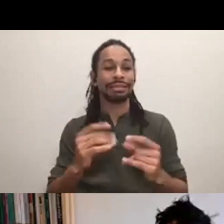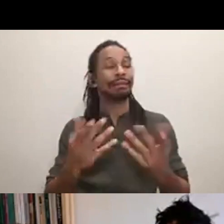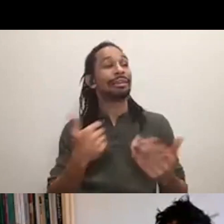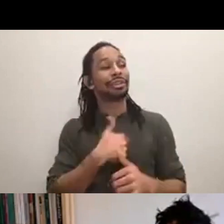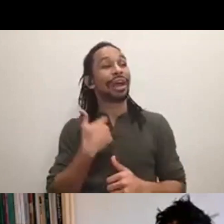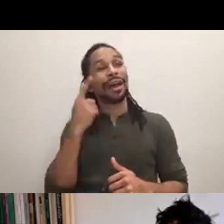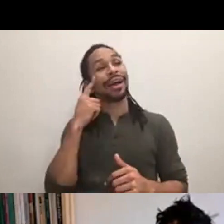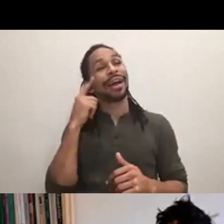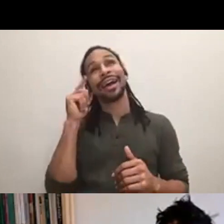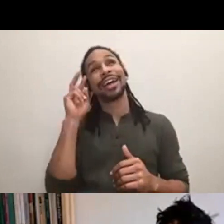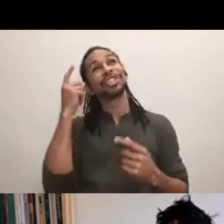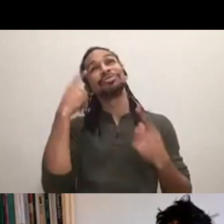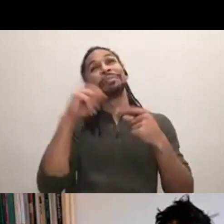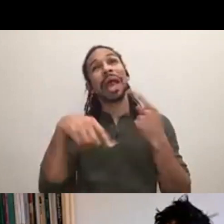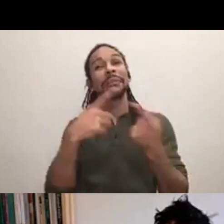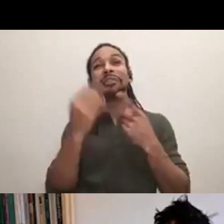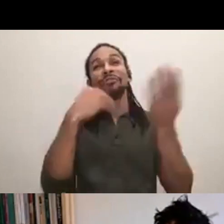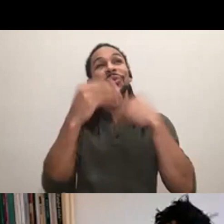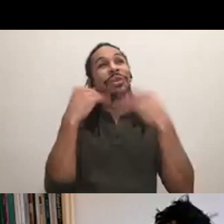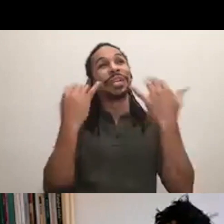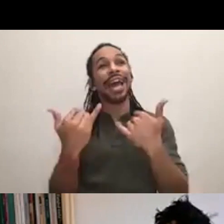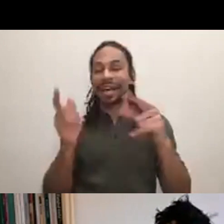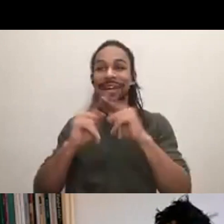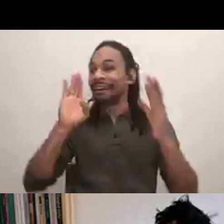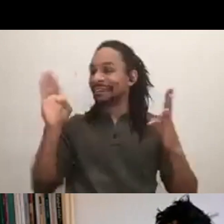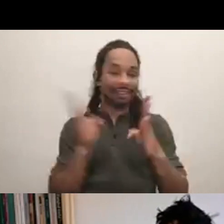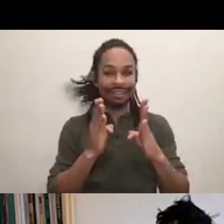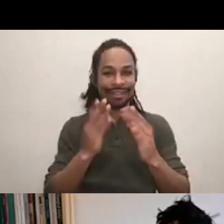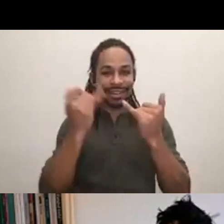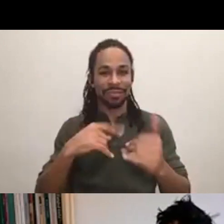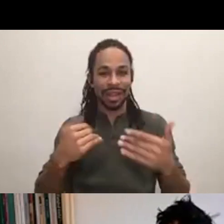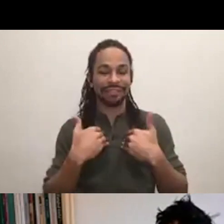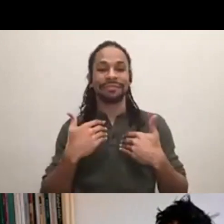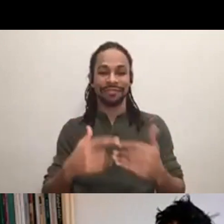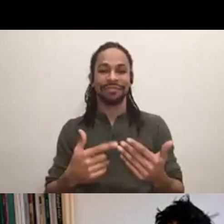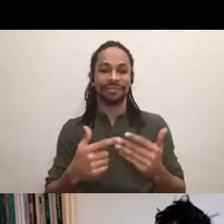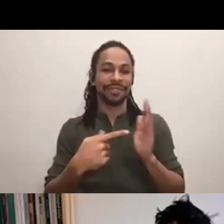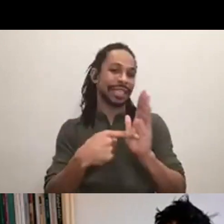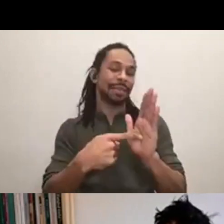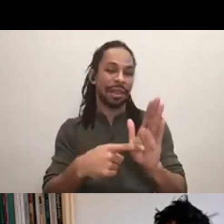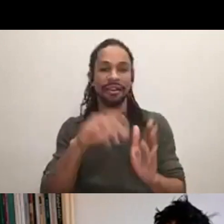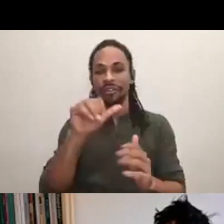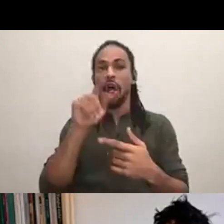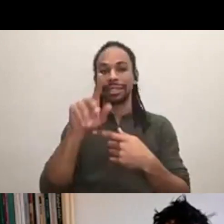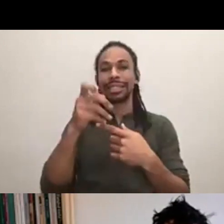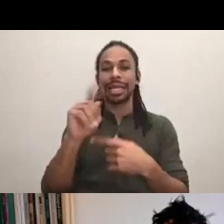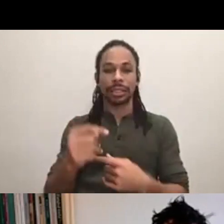a sample of alt-text I will talk more about what alt-text is. So alt-text is a type of